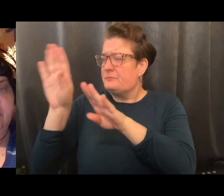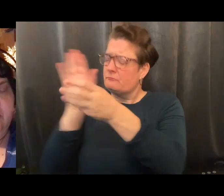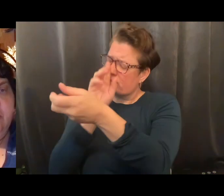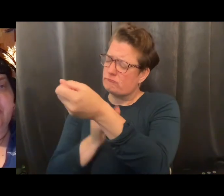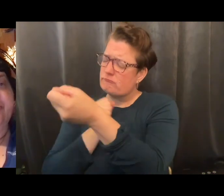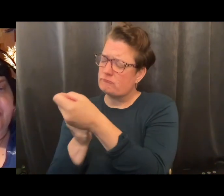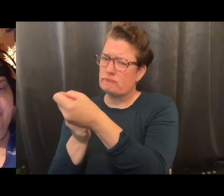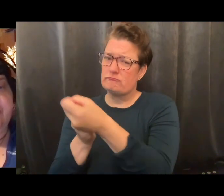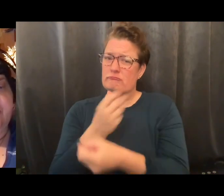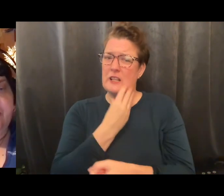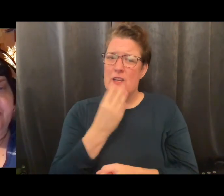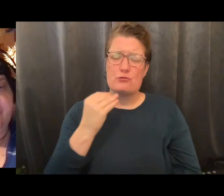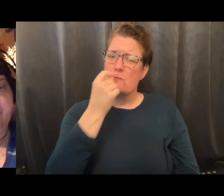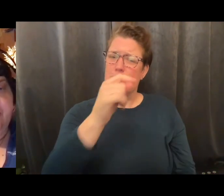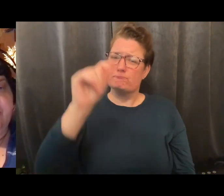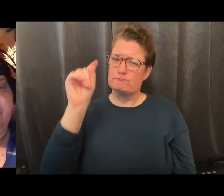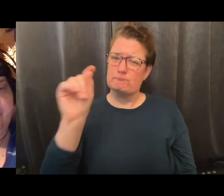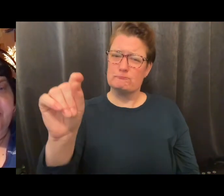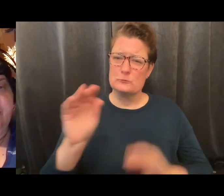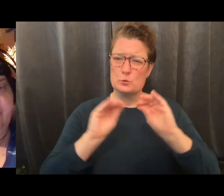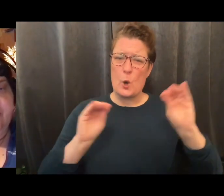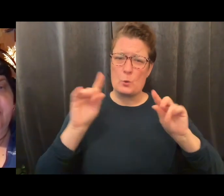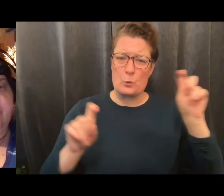And, and then of course, Jews all over the world are still like a very